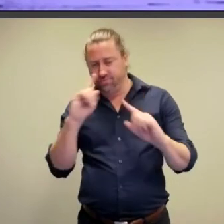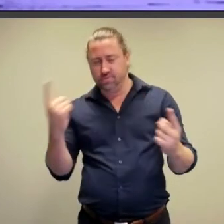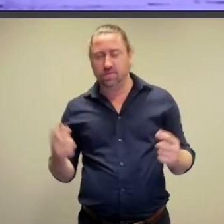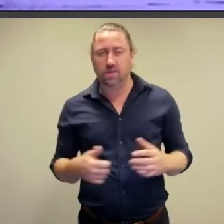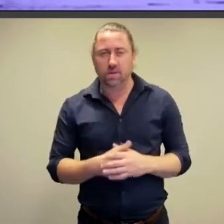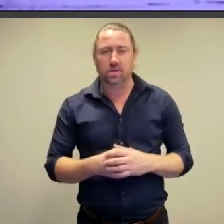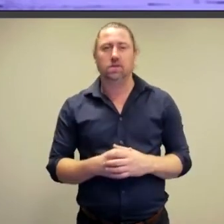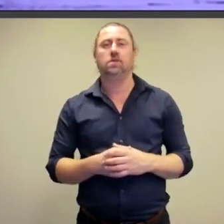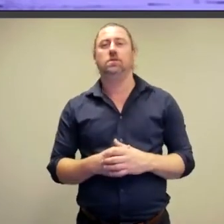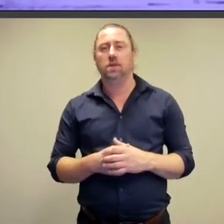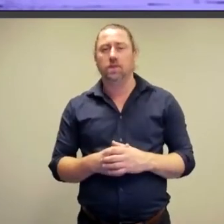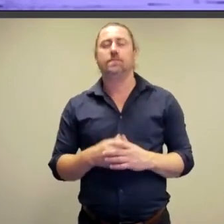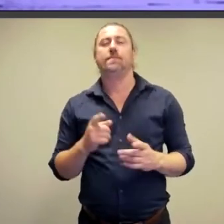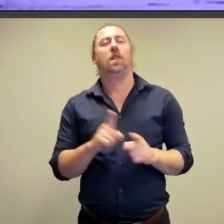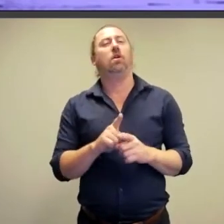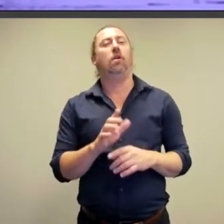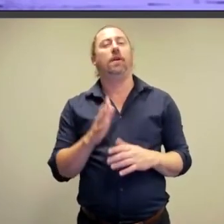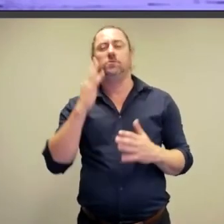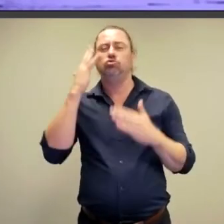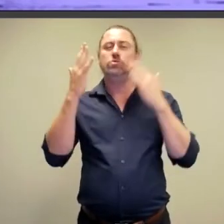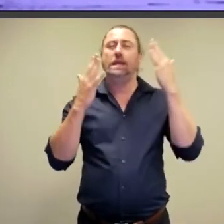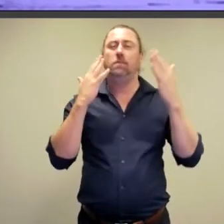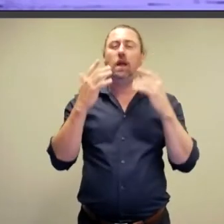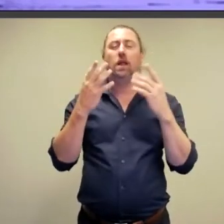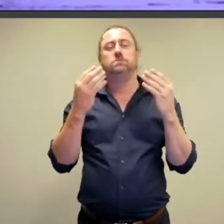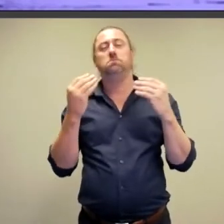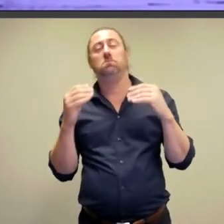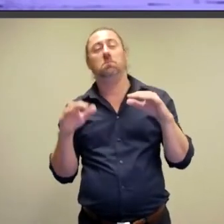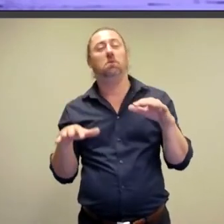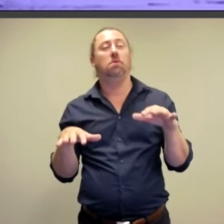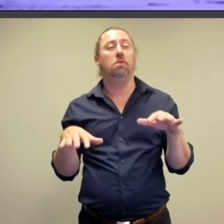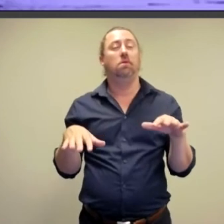this kind of sleepy dream like affect is